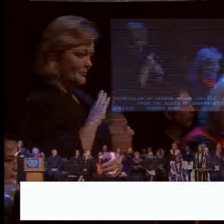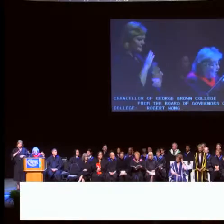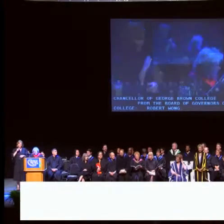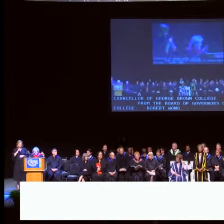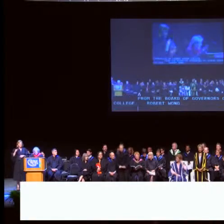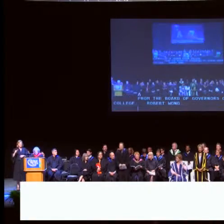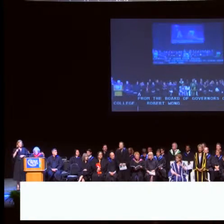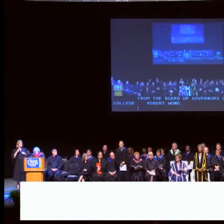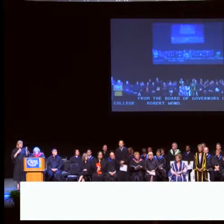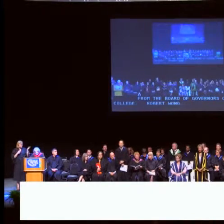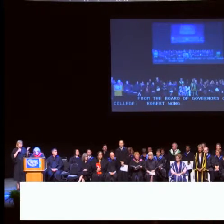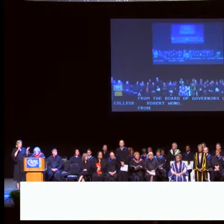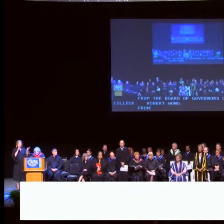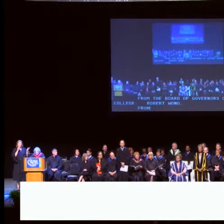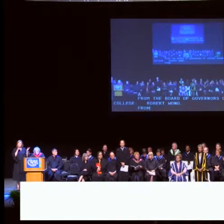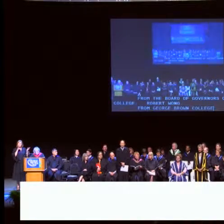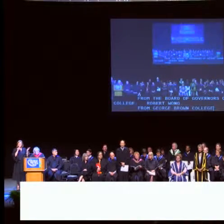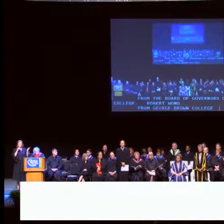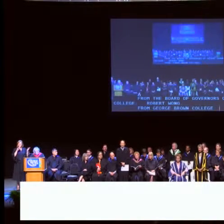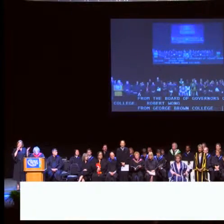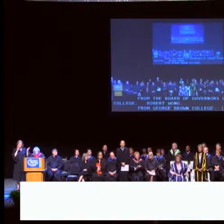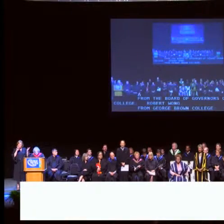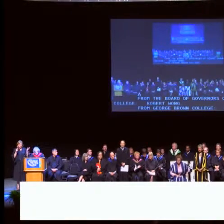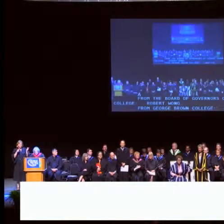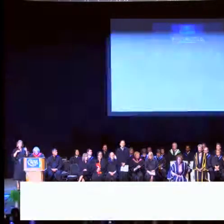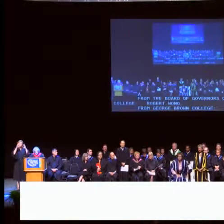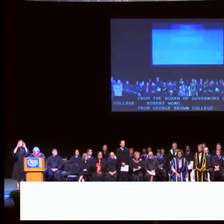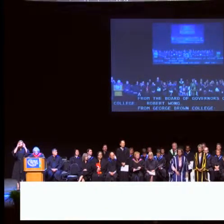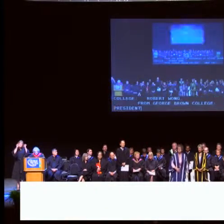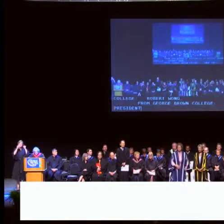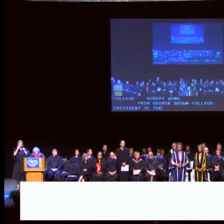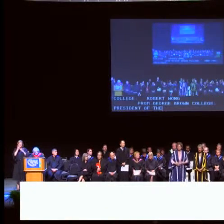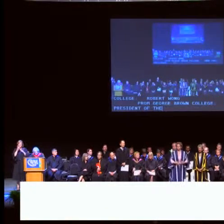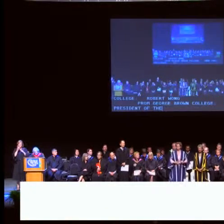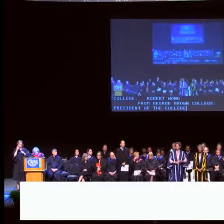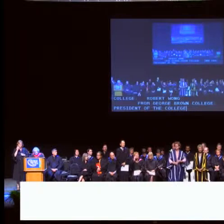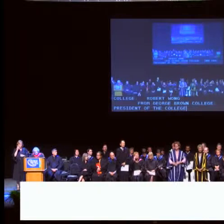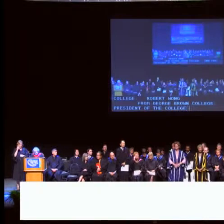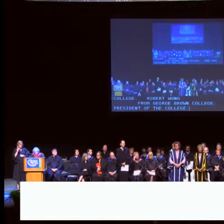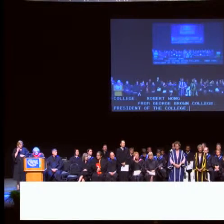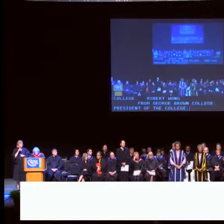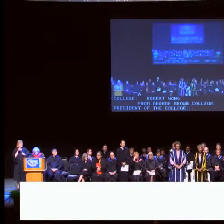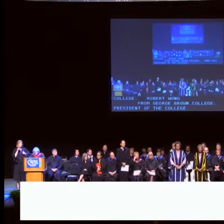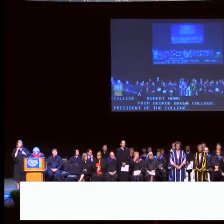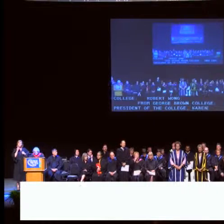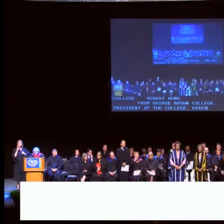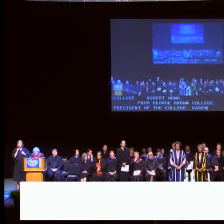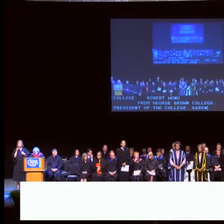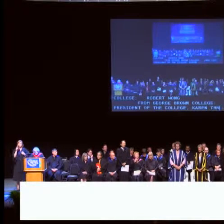ANNE SADO, PRESIDENT OF THE COLLEGE, KAREN THOMSON VICE-PRESIDENT,